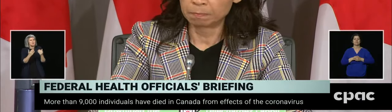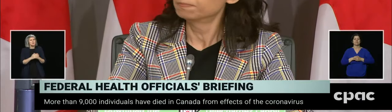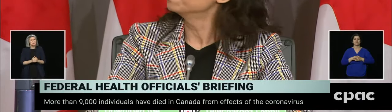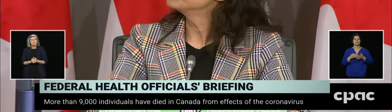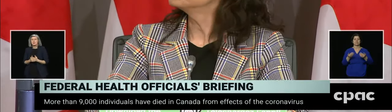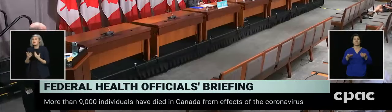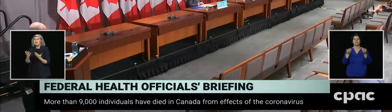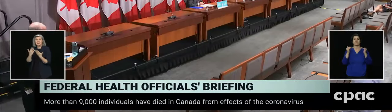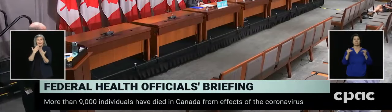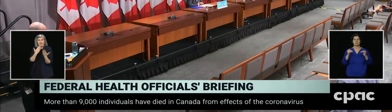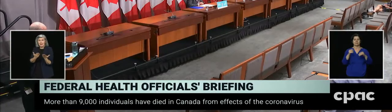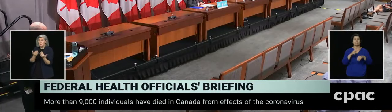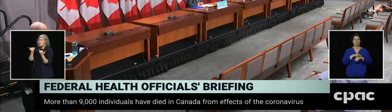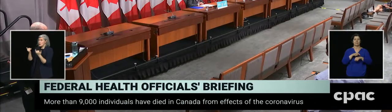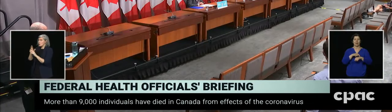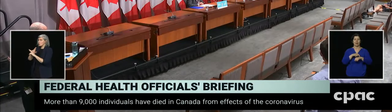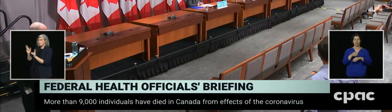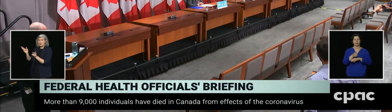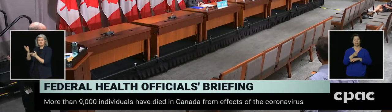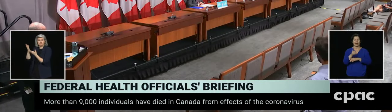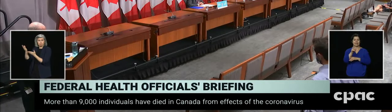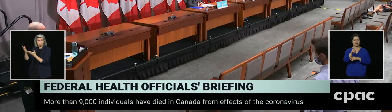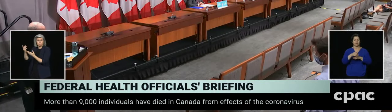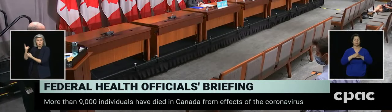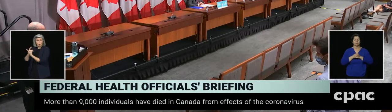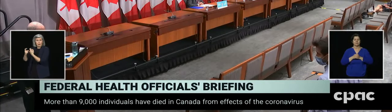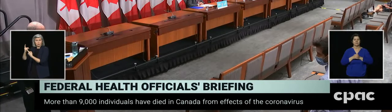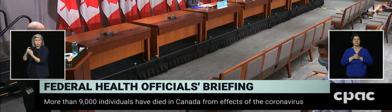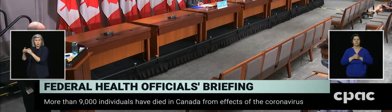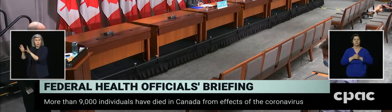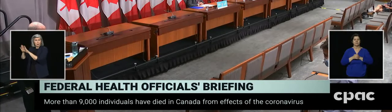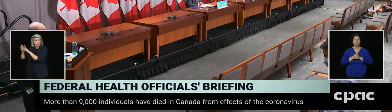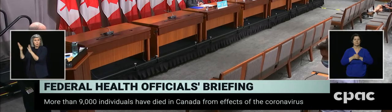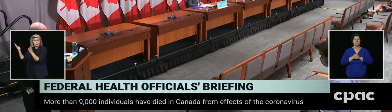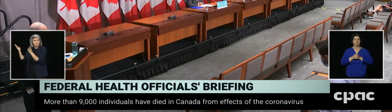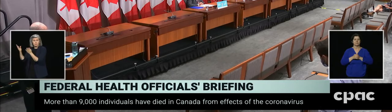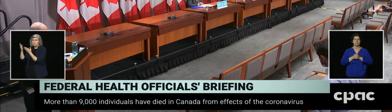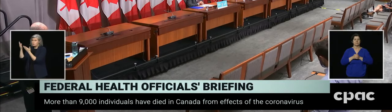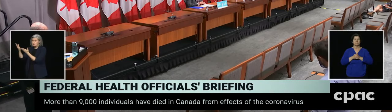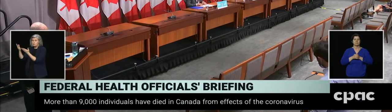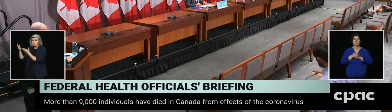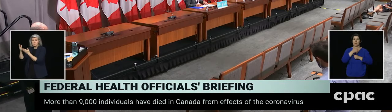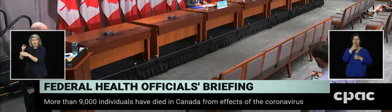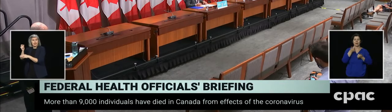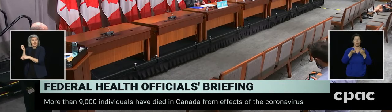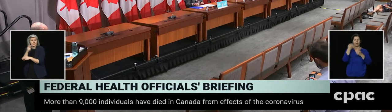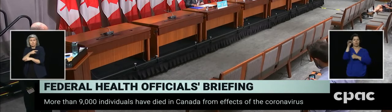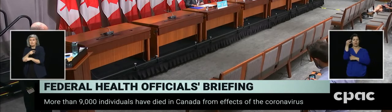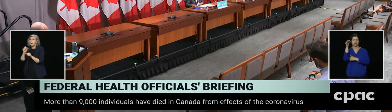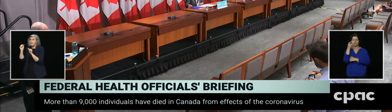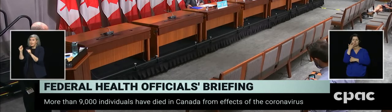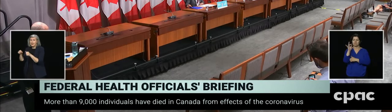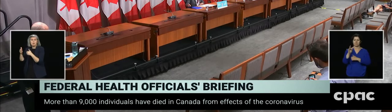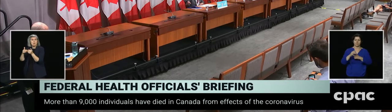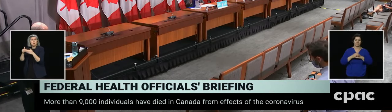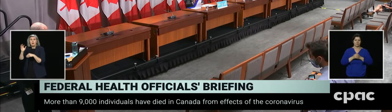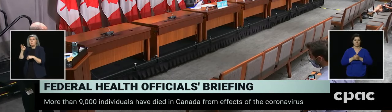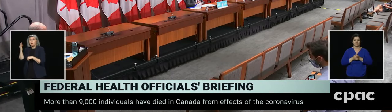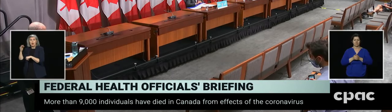[ End of Interpretation ] WE'LL NOW OPEN THE LINE TO QUESTIONS. [ Speaking French ] [Voice of Interpreter]: YOU CAN ASK YOUR QUESTION IN EITHER